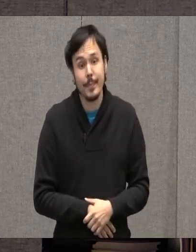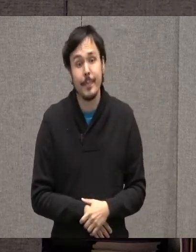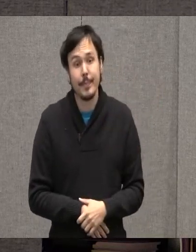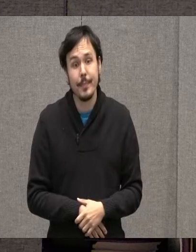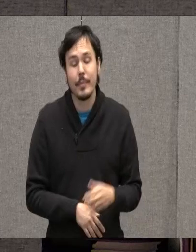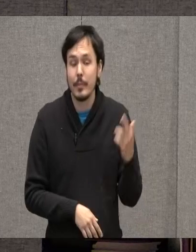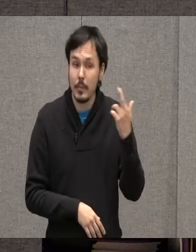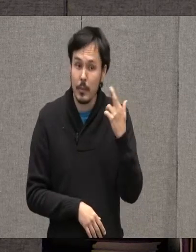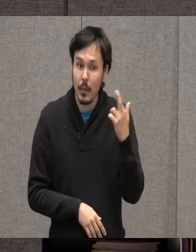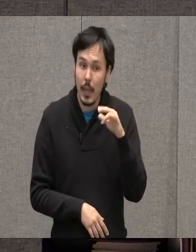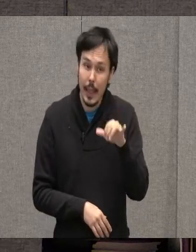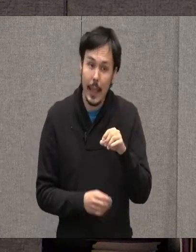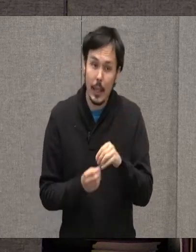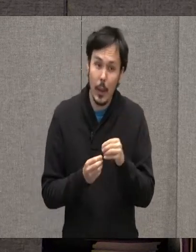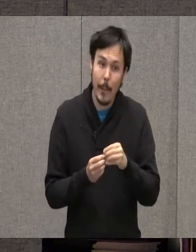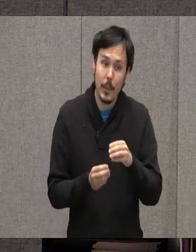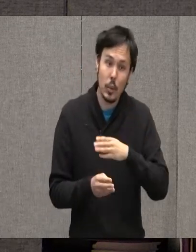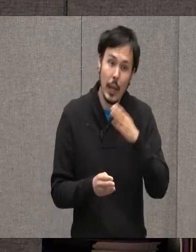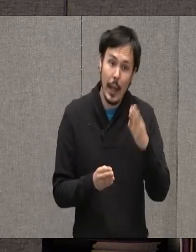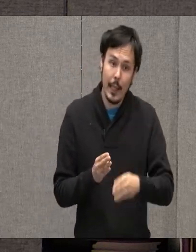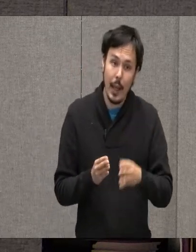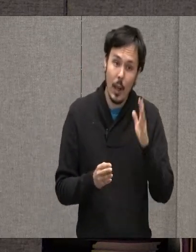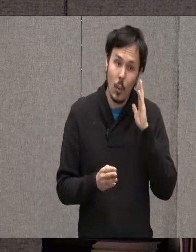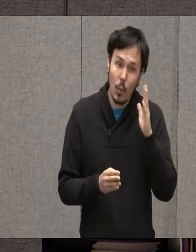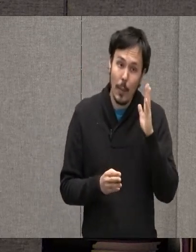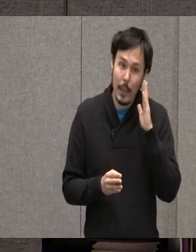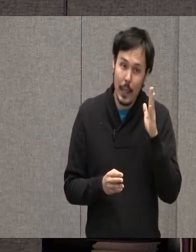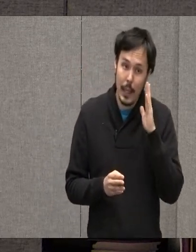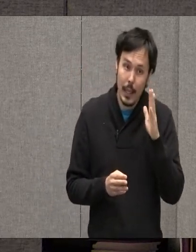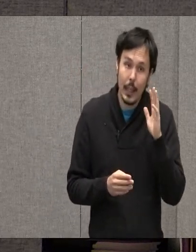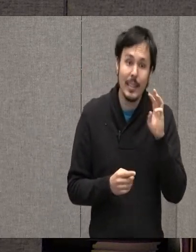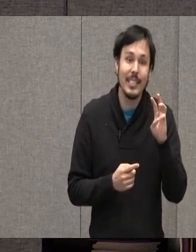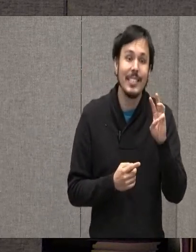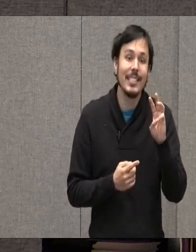Because that would be plus 600 here,